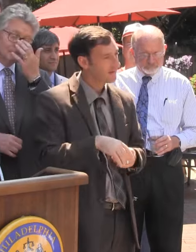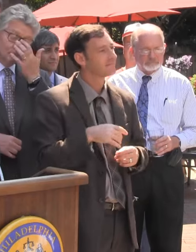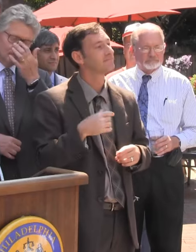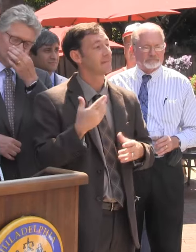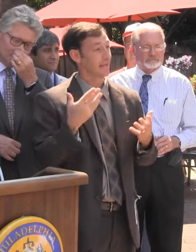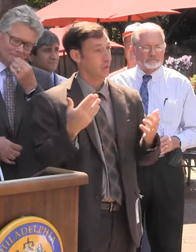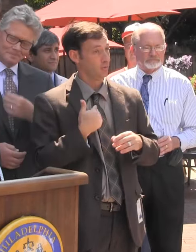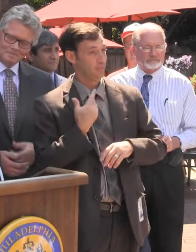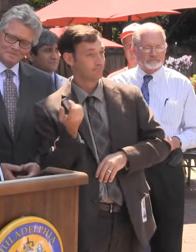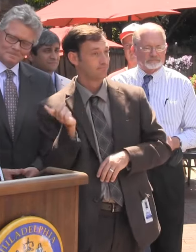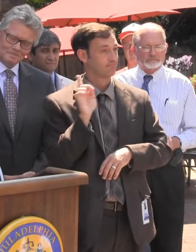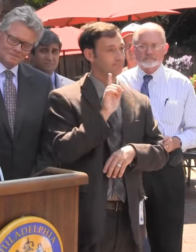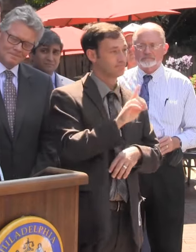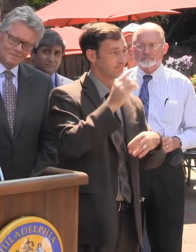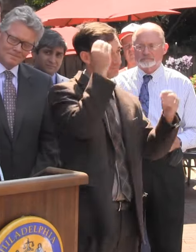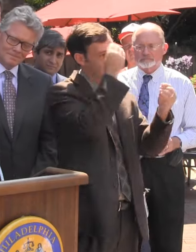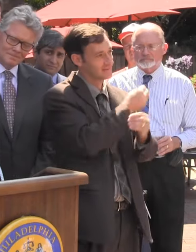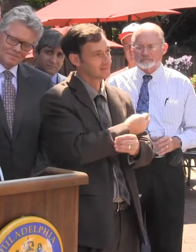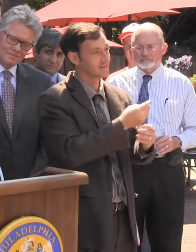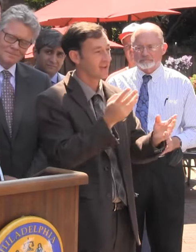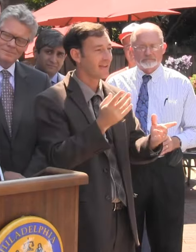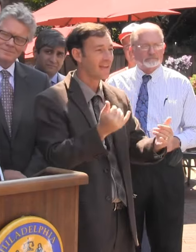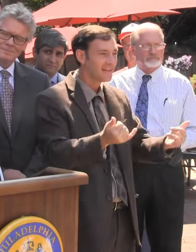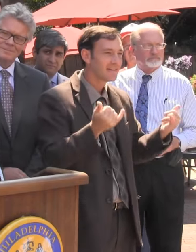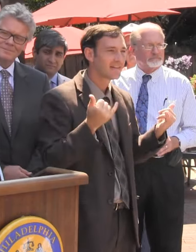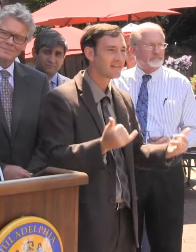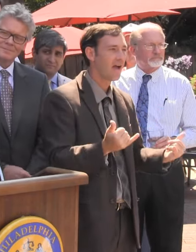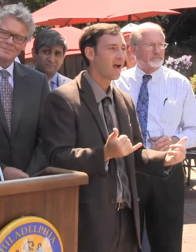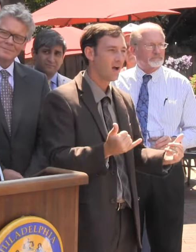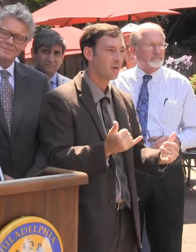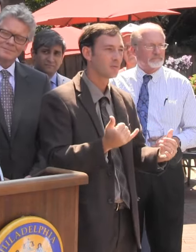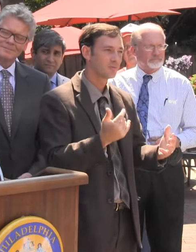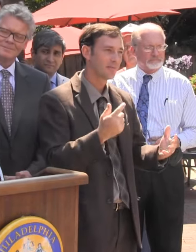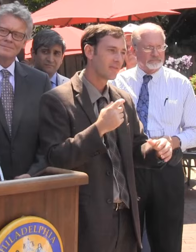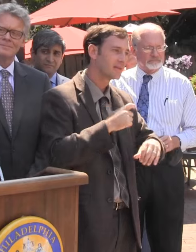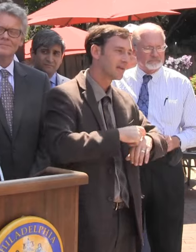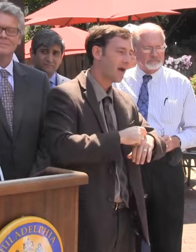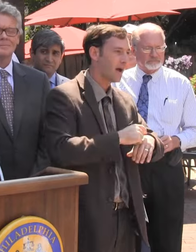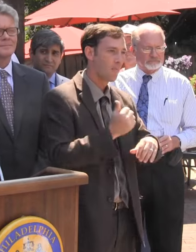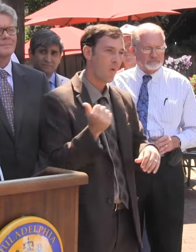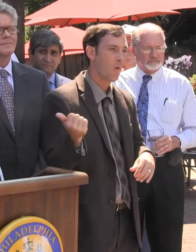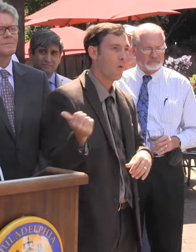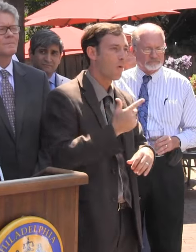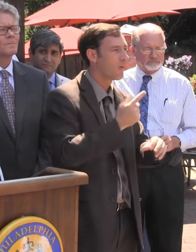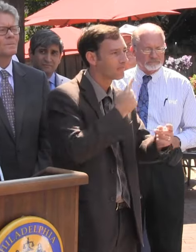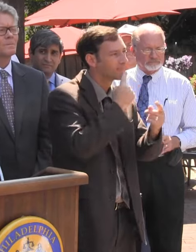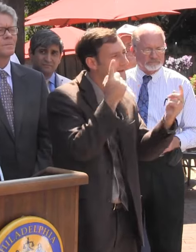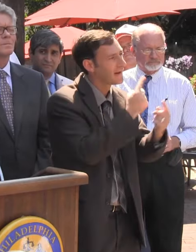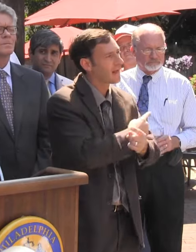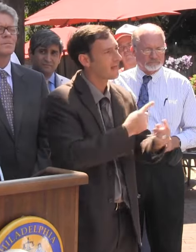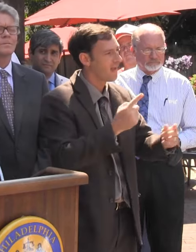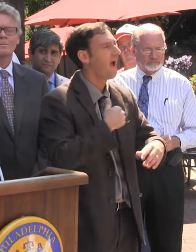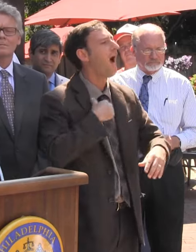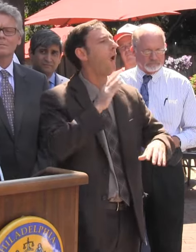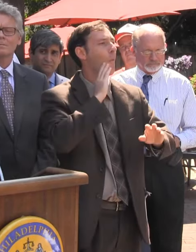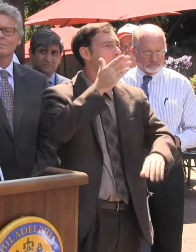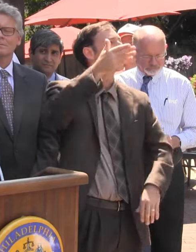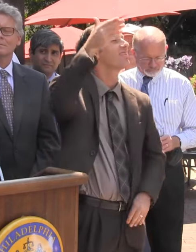today to say, that now is the time for all of us to declare, "I'll Be There!", because